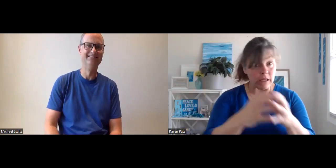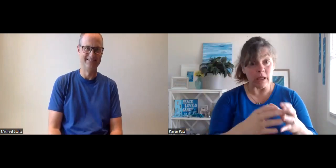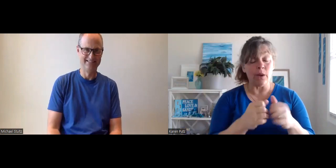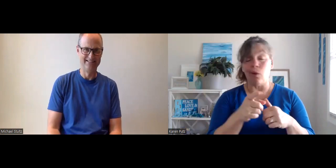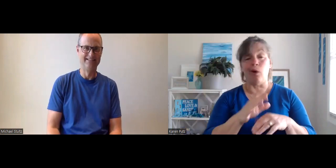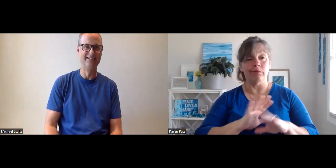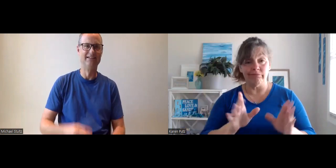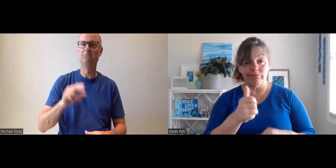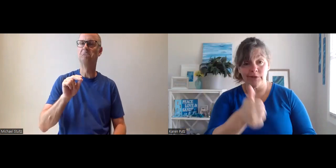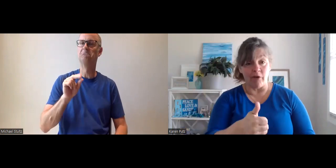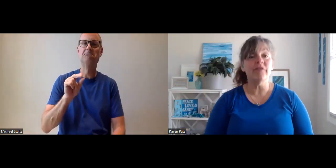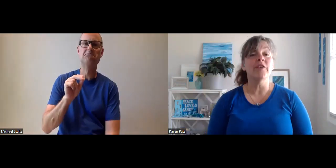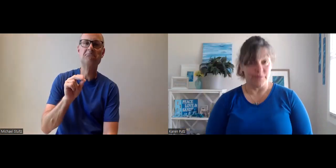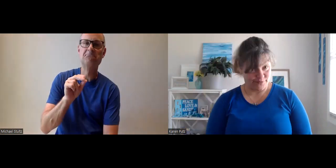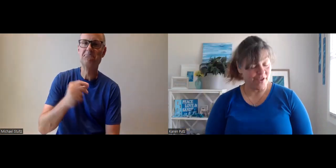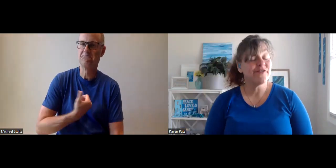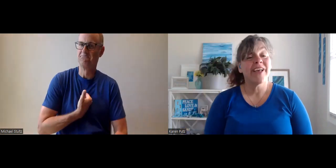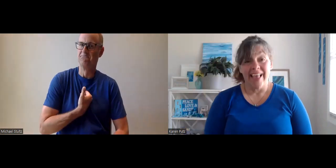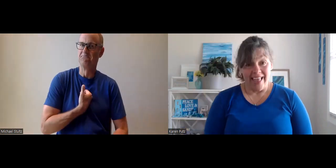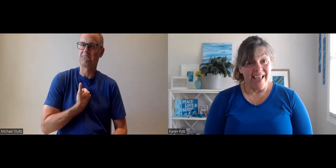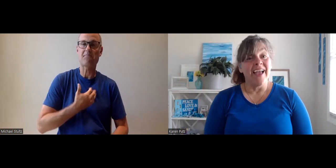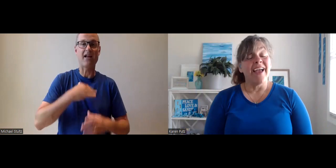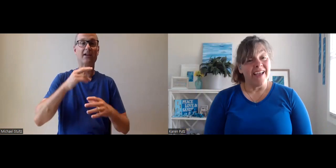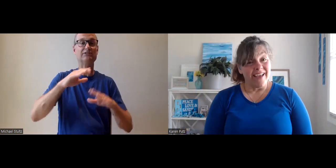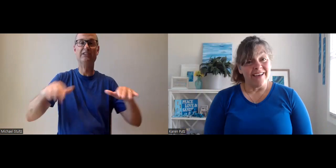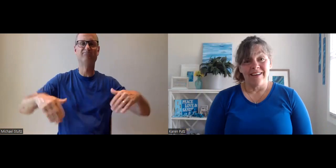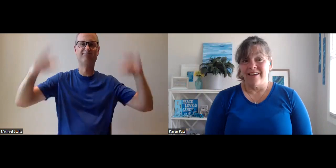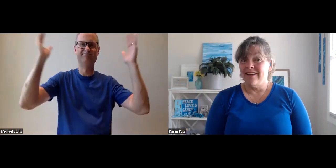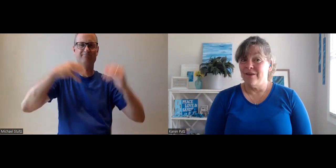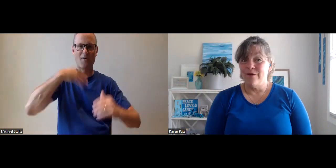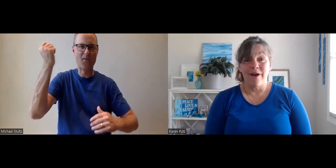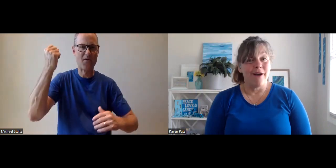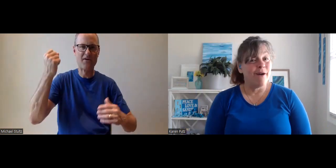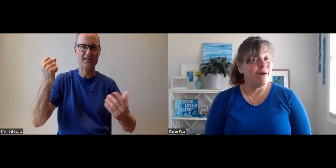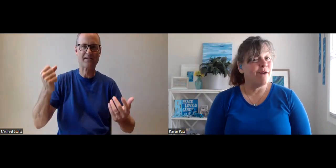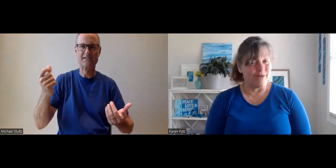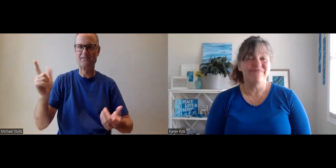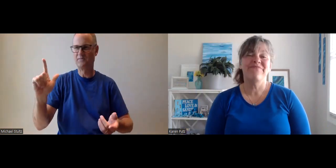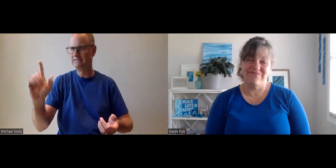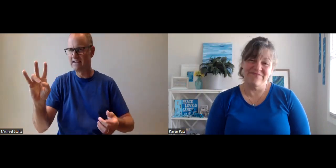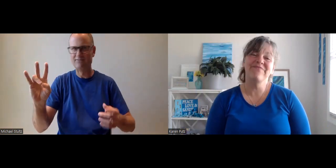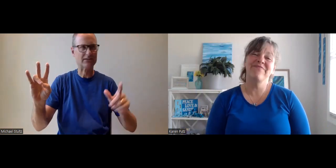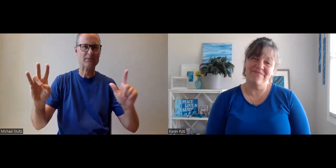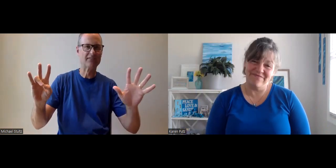what's your dream place to photograph like photo take pictures at where would you want to take pictures at